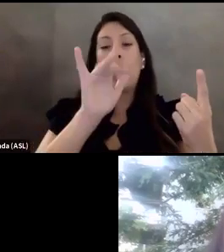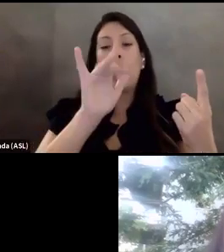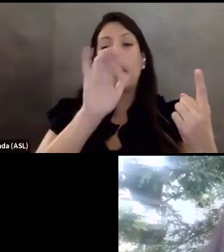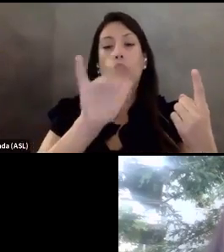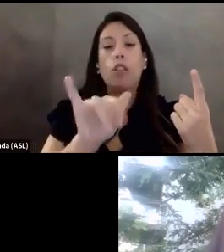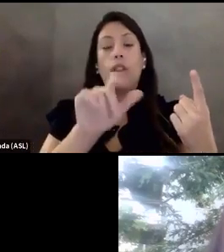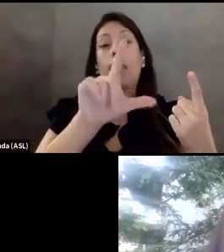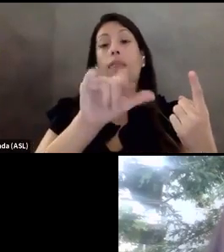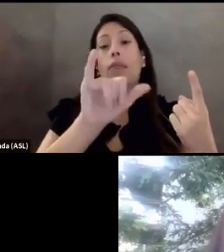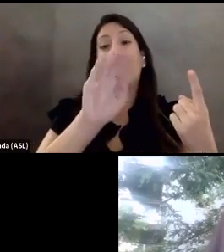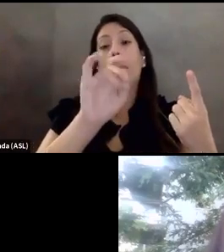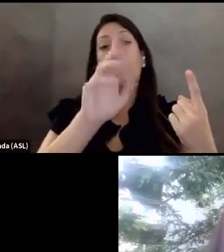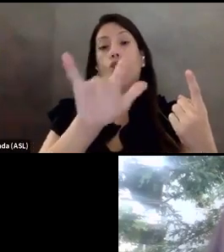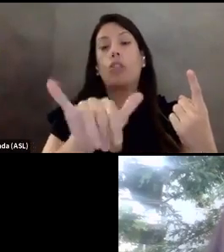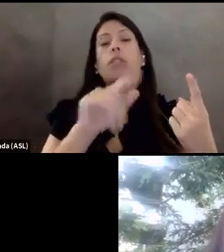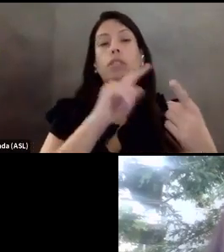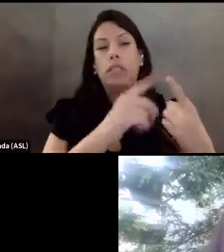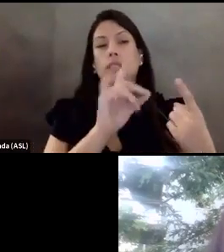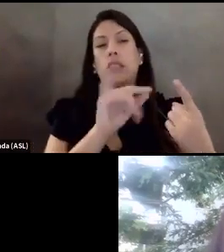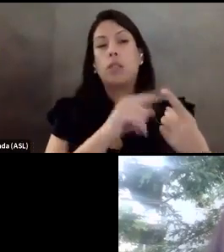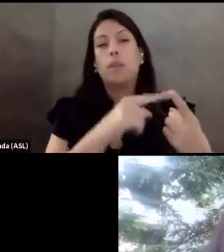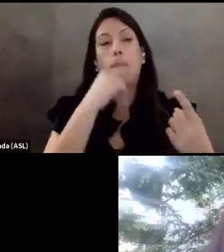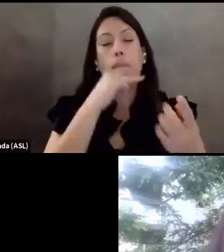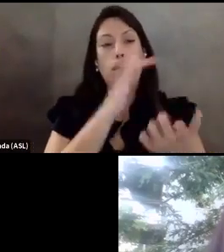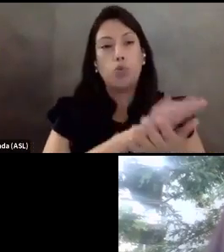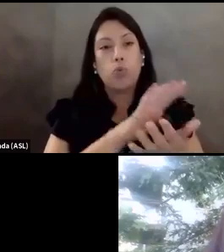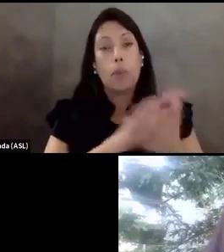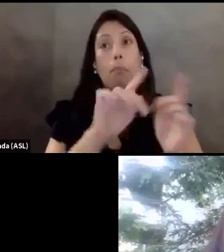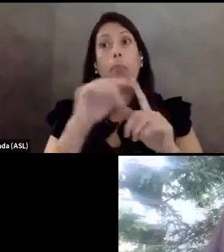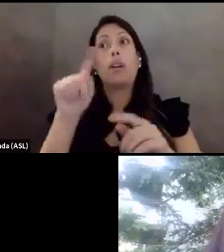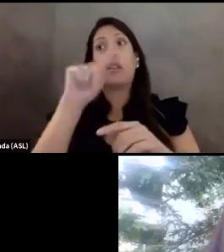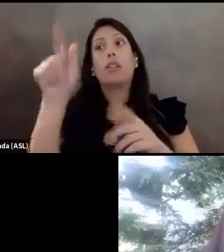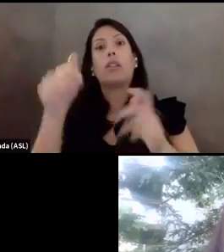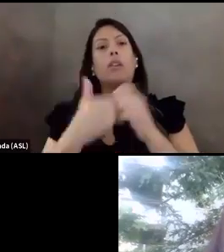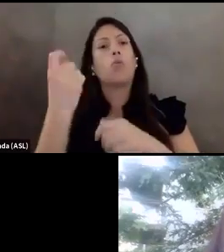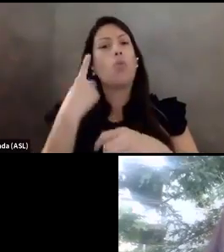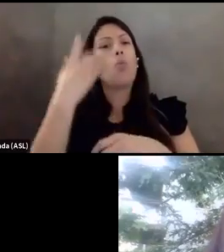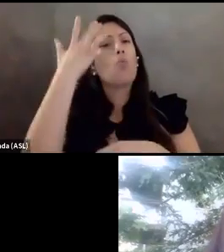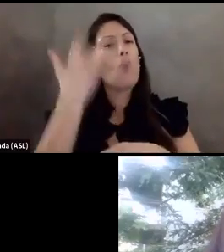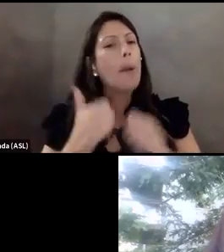that the emphasis was that the vast majority, the clear majority of the